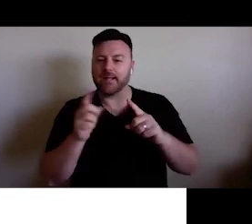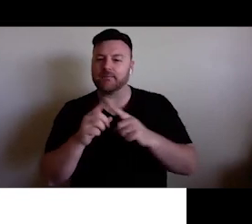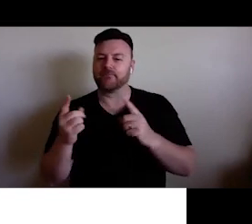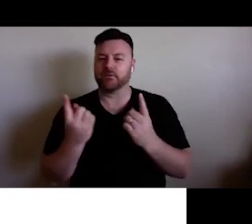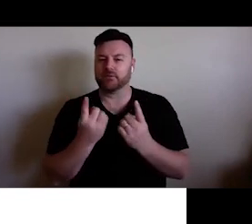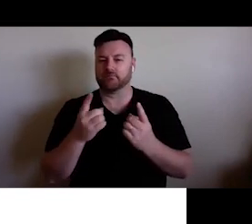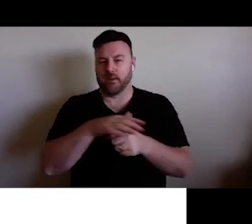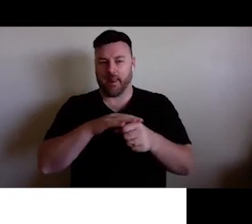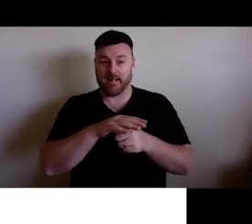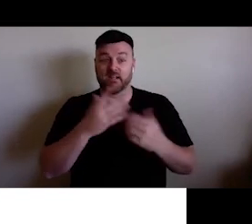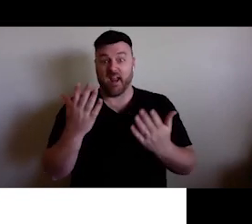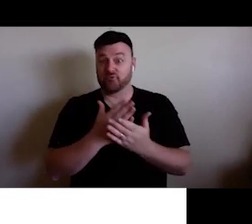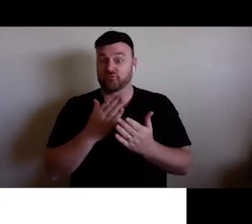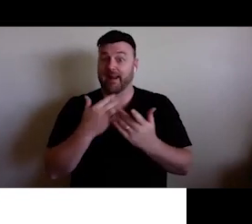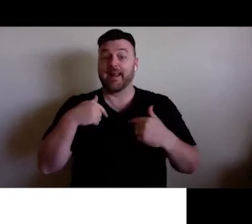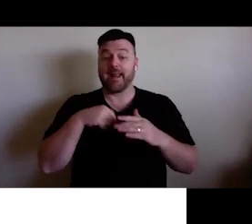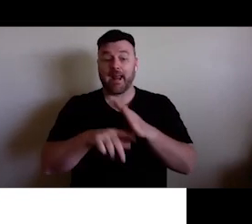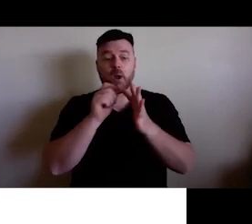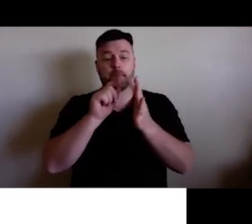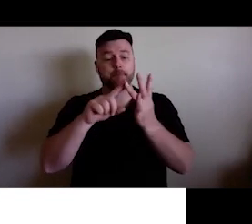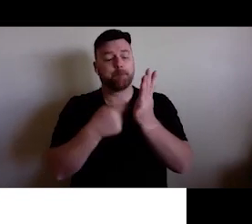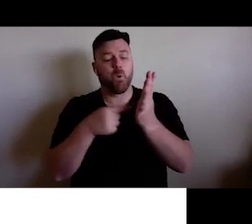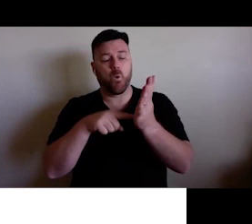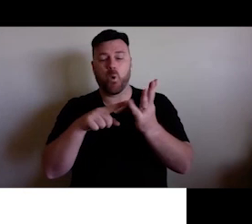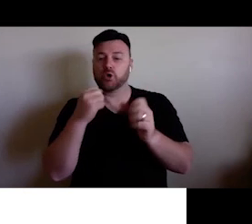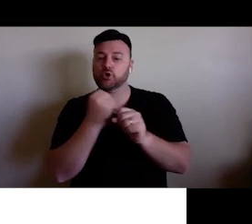million visitors. But that one market produces 18% of all of Time